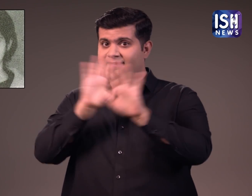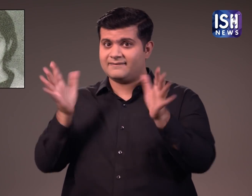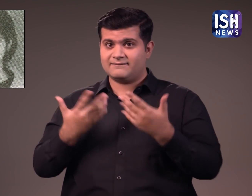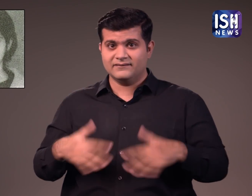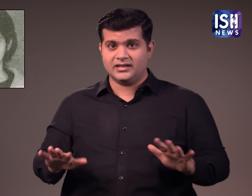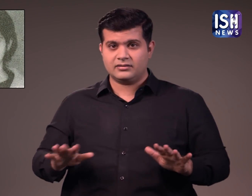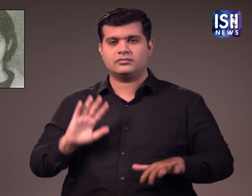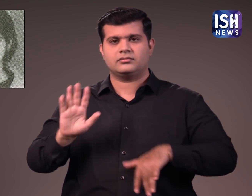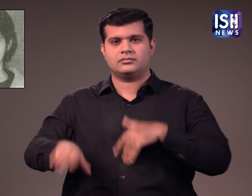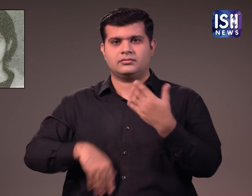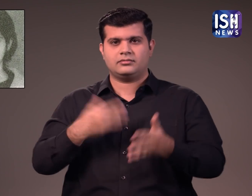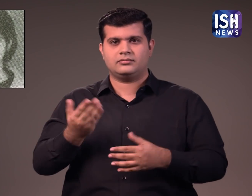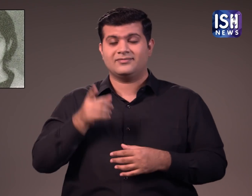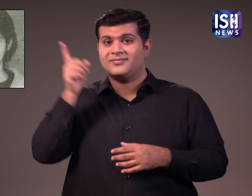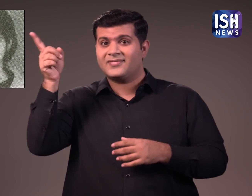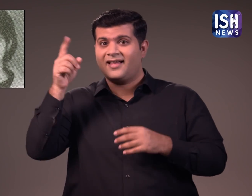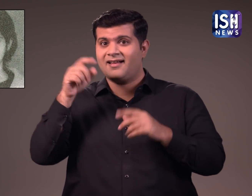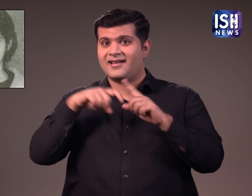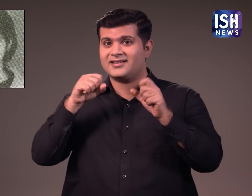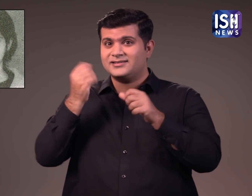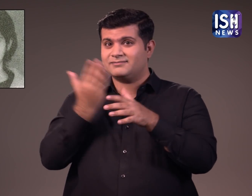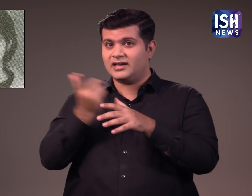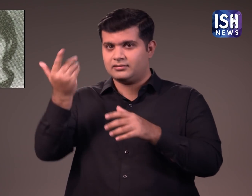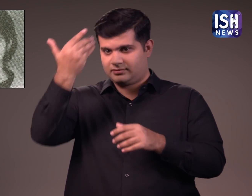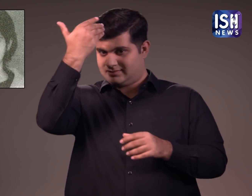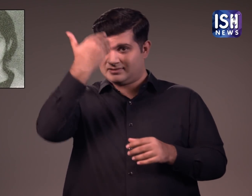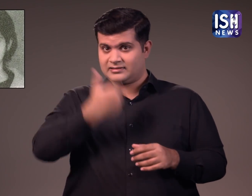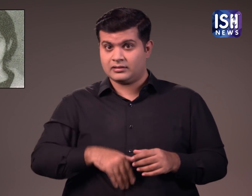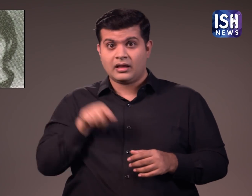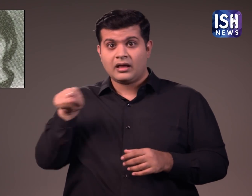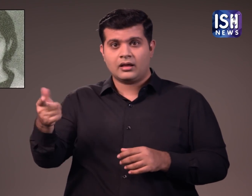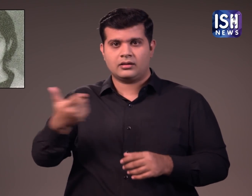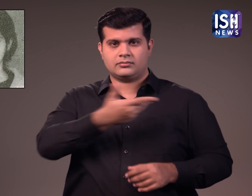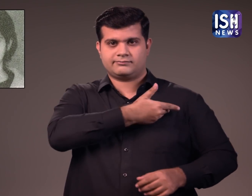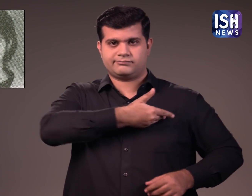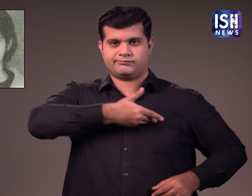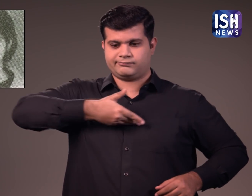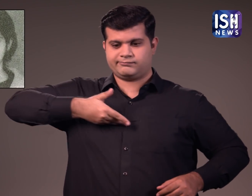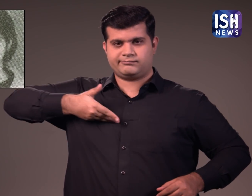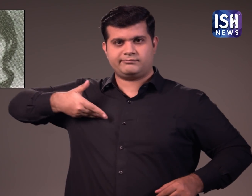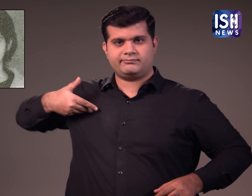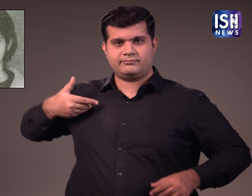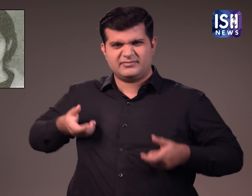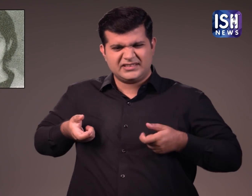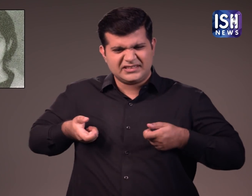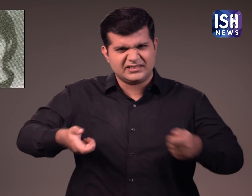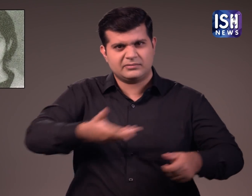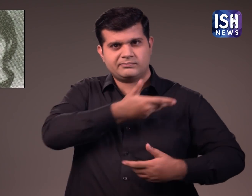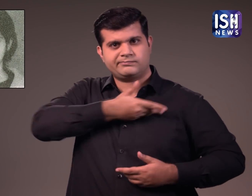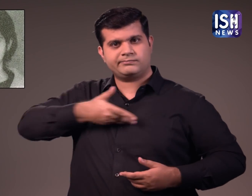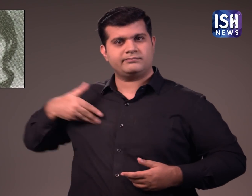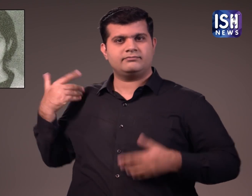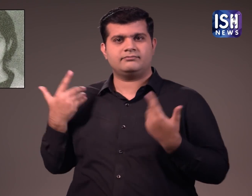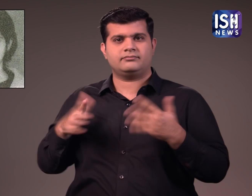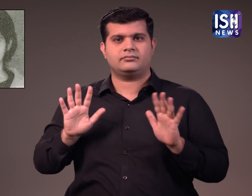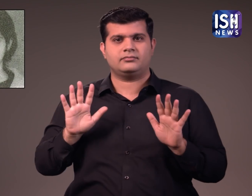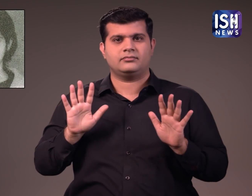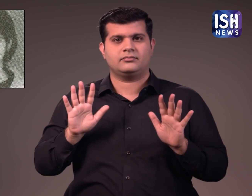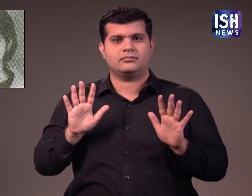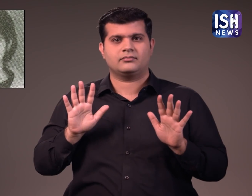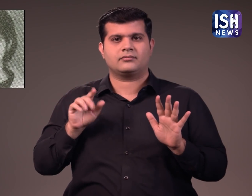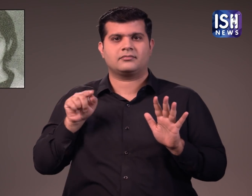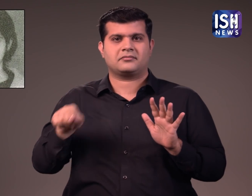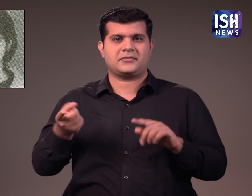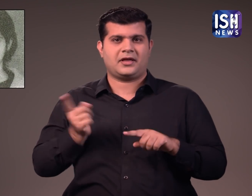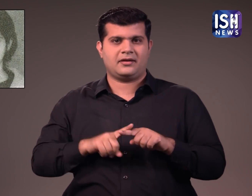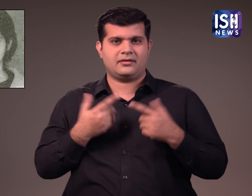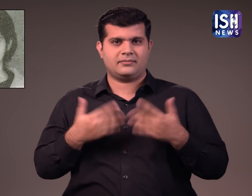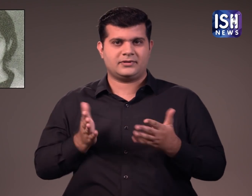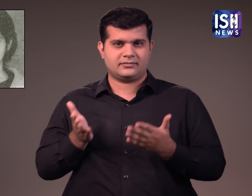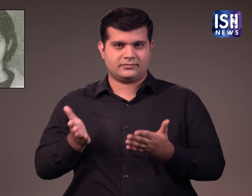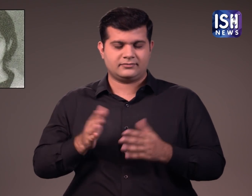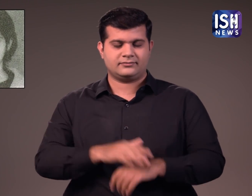In the film it was shown that she was cut vertically but Girija was chopped into two horizontal pieces with a mechanical saw.